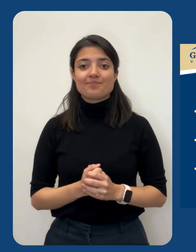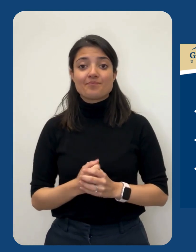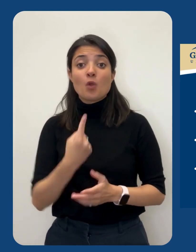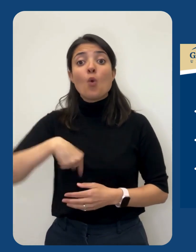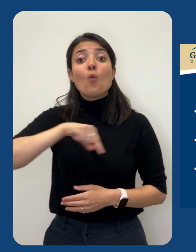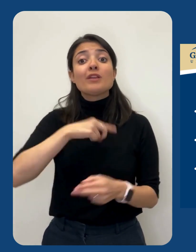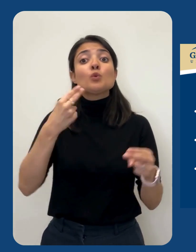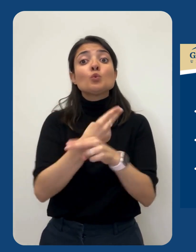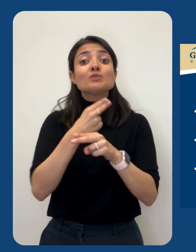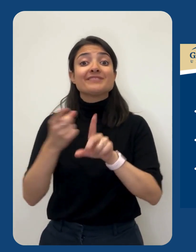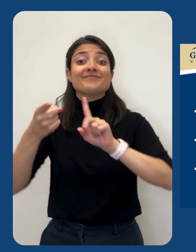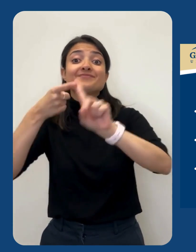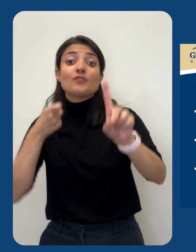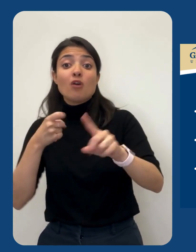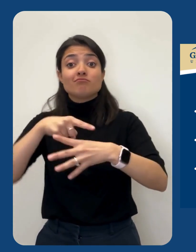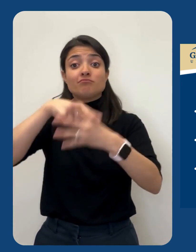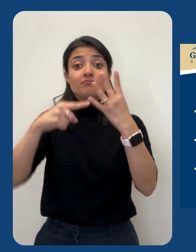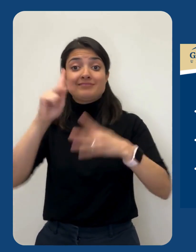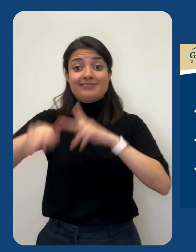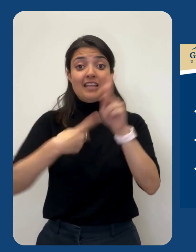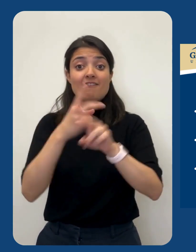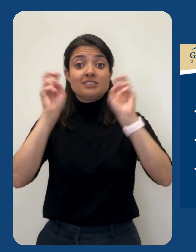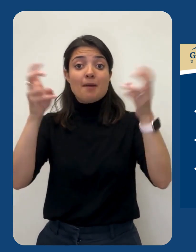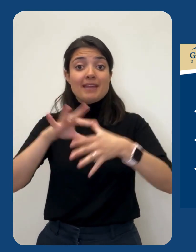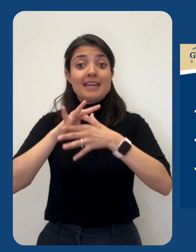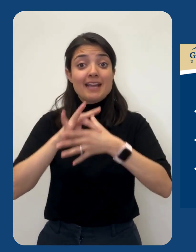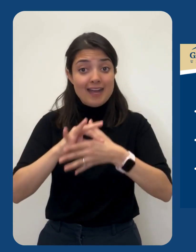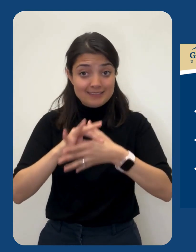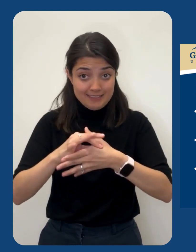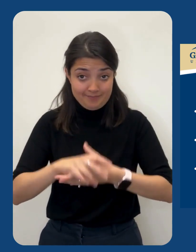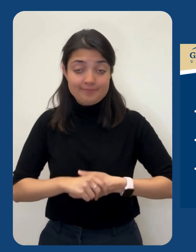We also used videos from four types of topic contents.